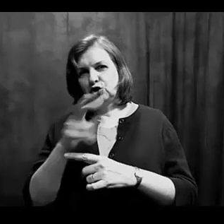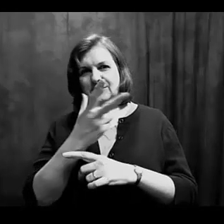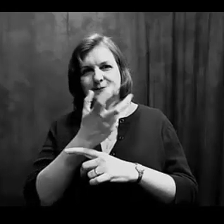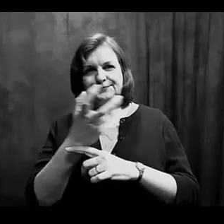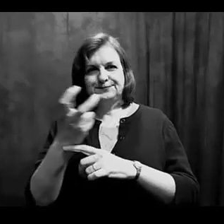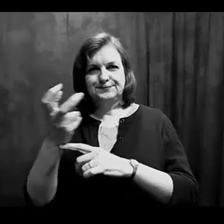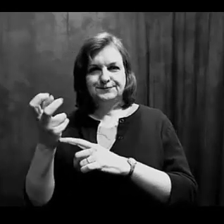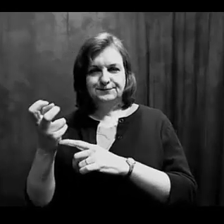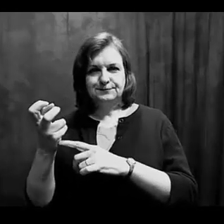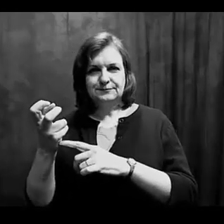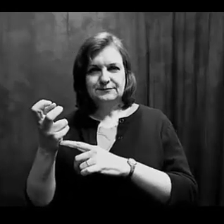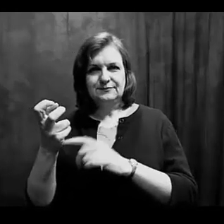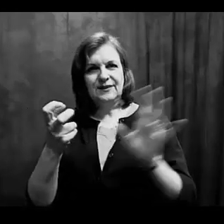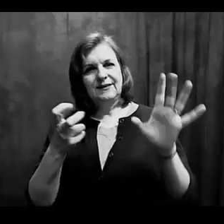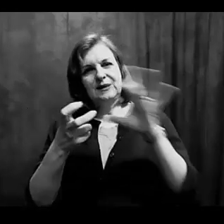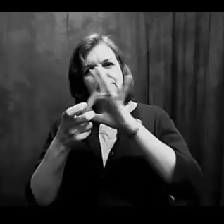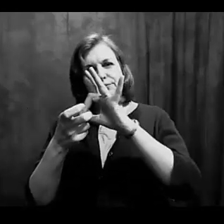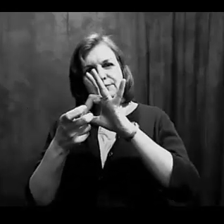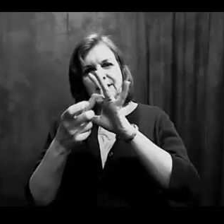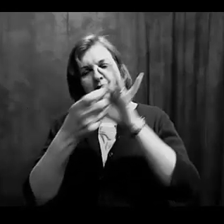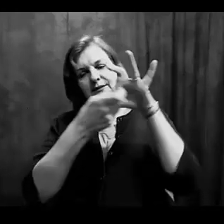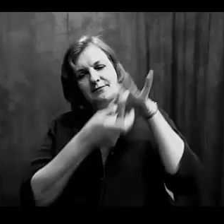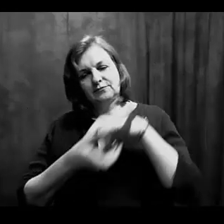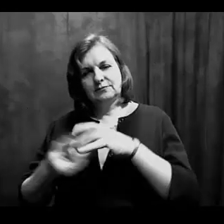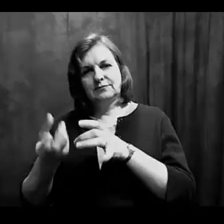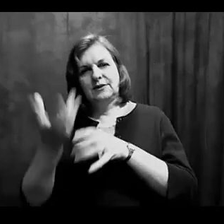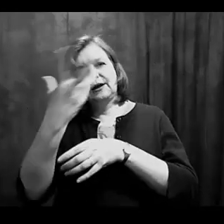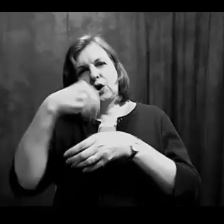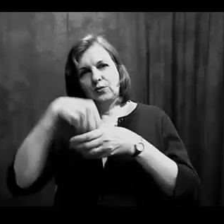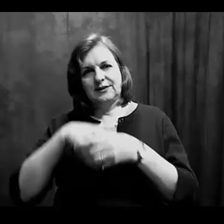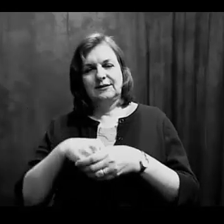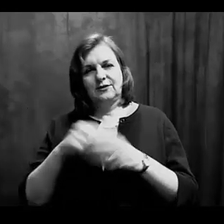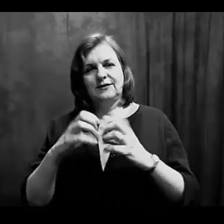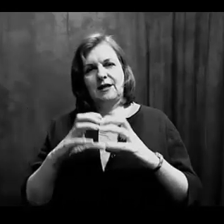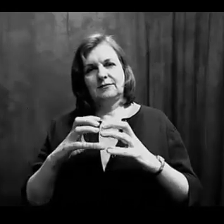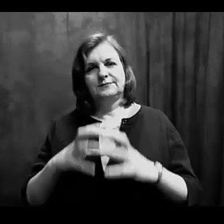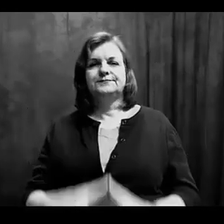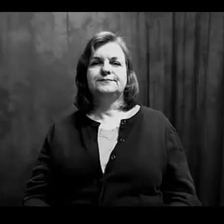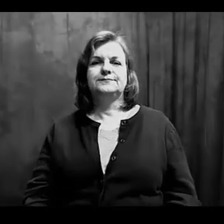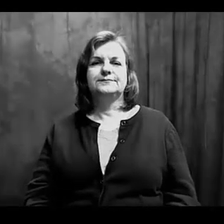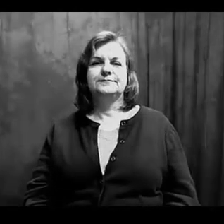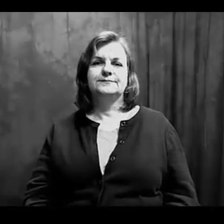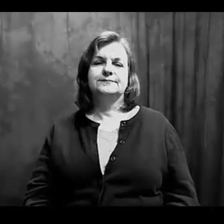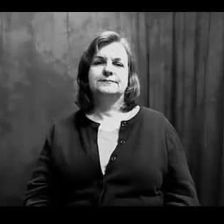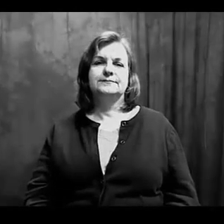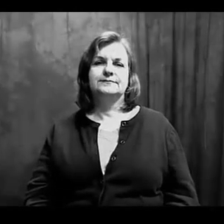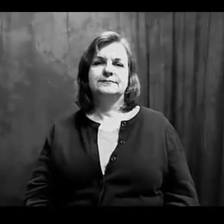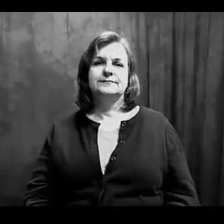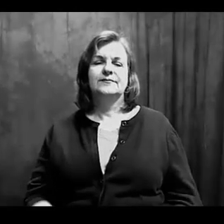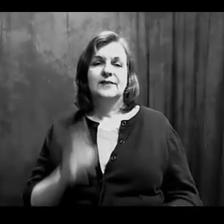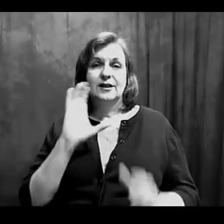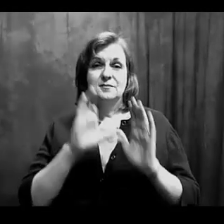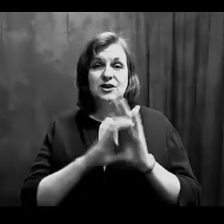to move things in